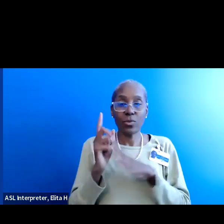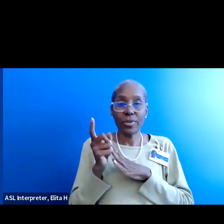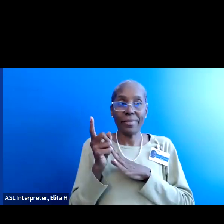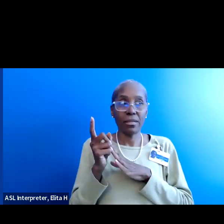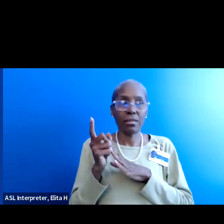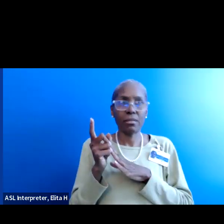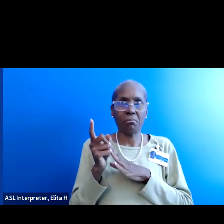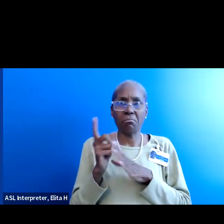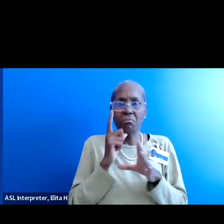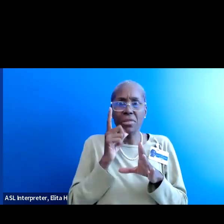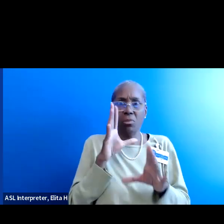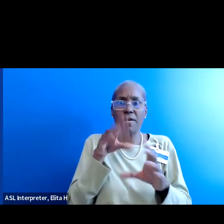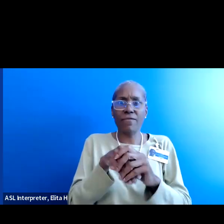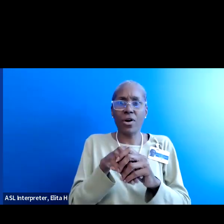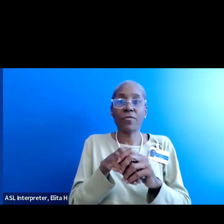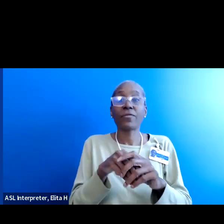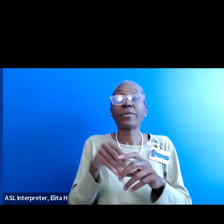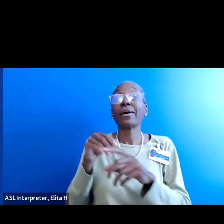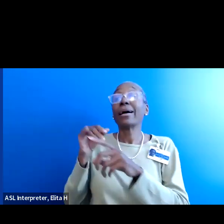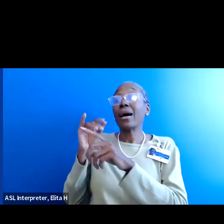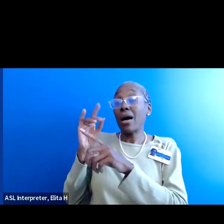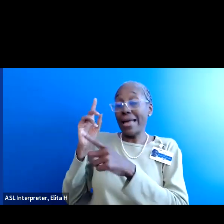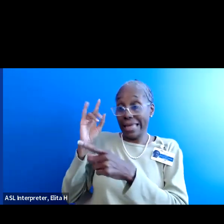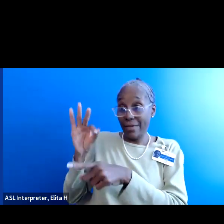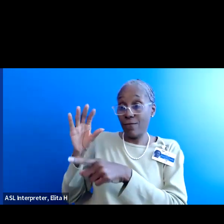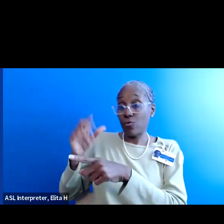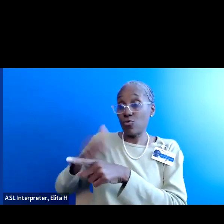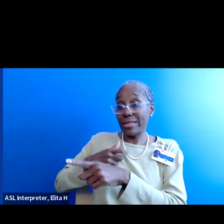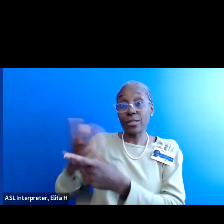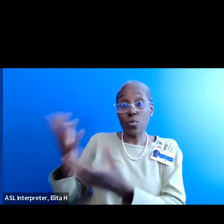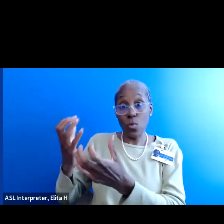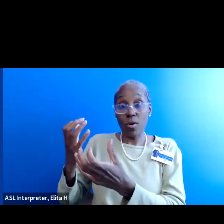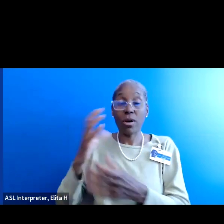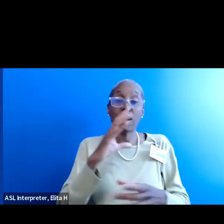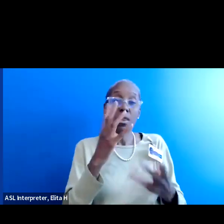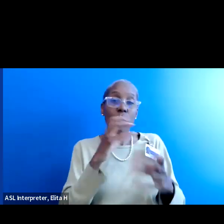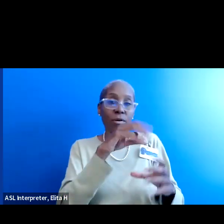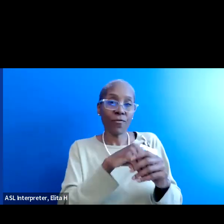They won't get involved unless the resident wants them to get involved, but they're also an excellent resource.